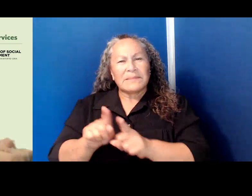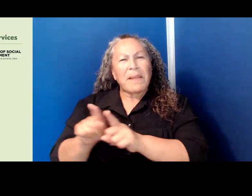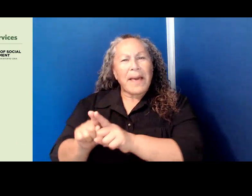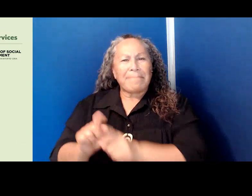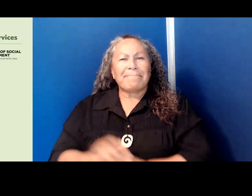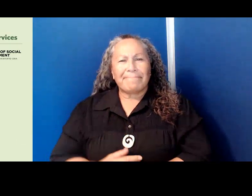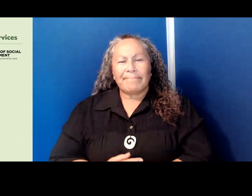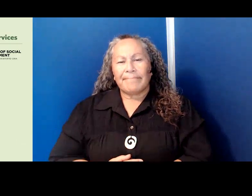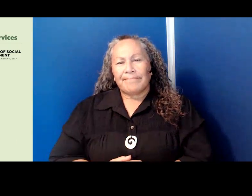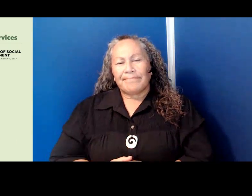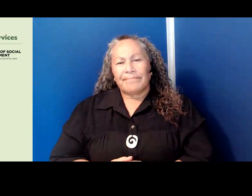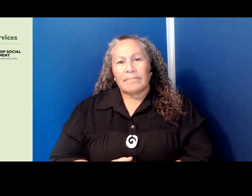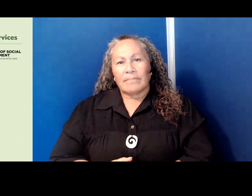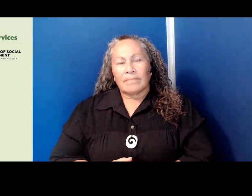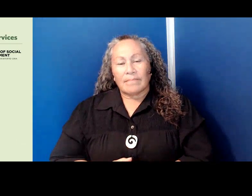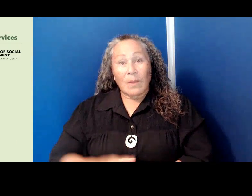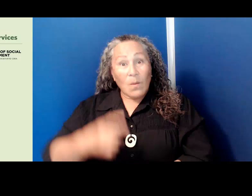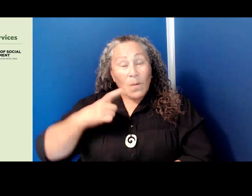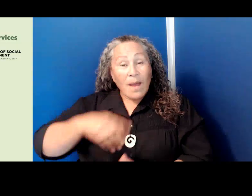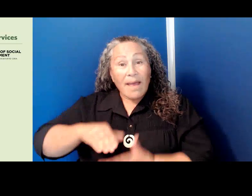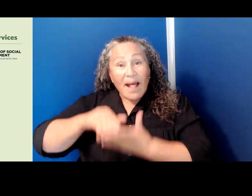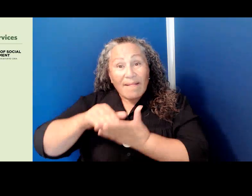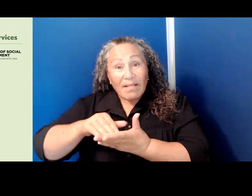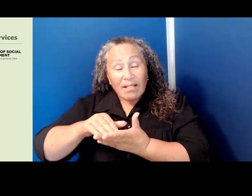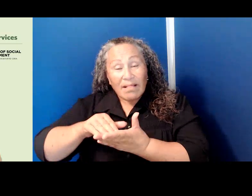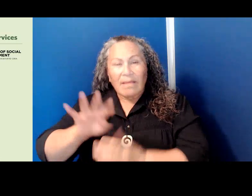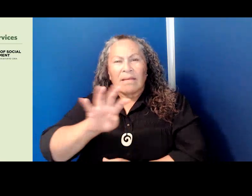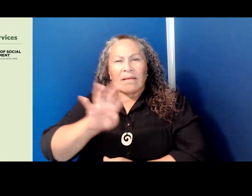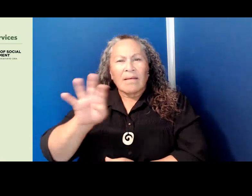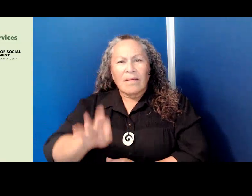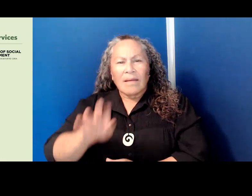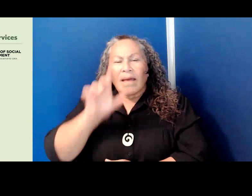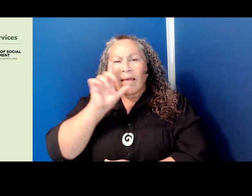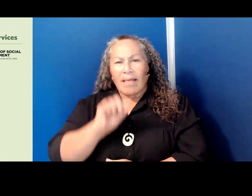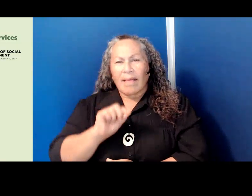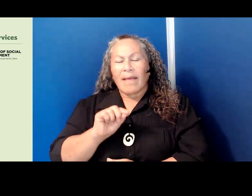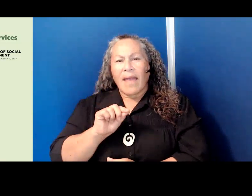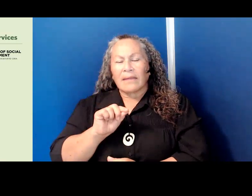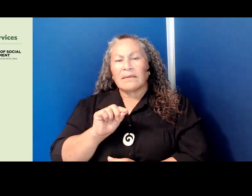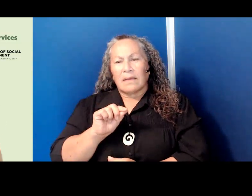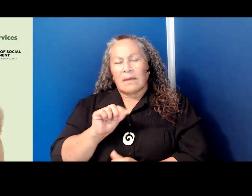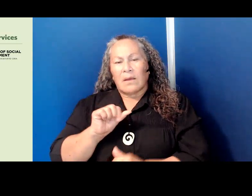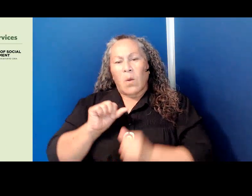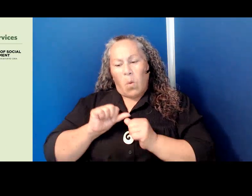is quite helpful because the questions can be responded to an order of how many have